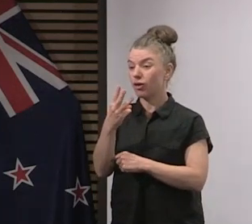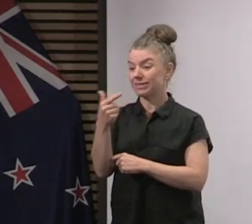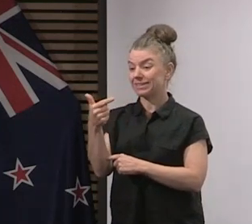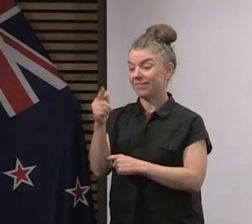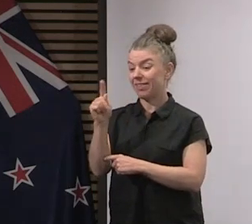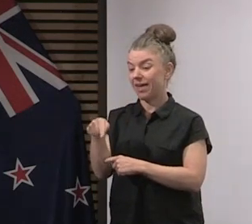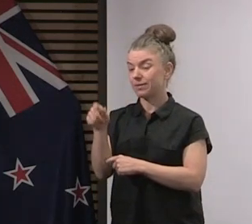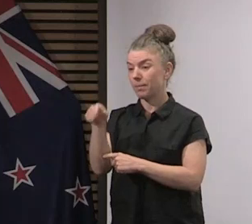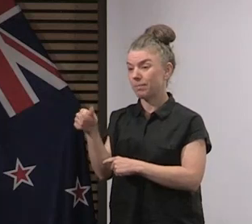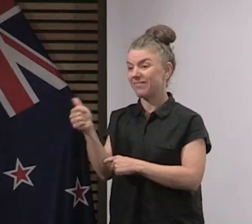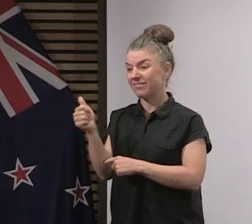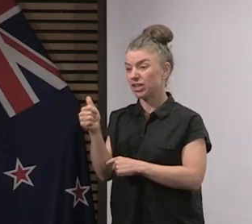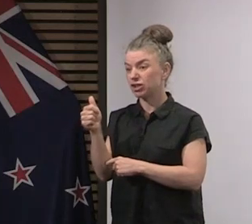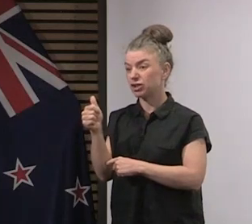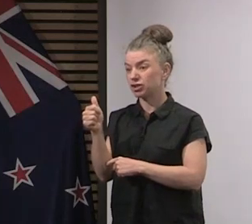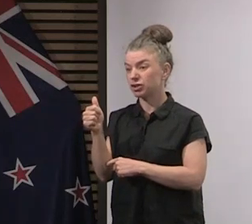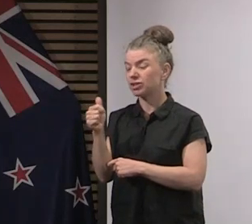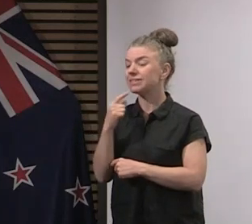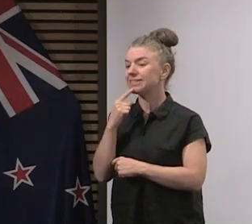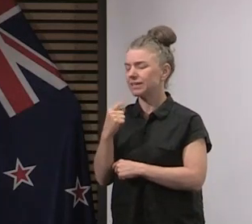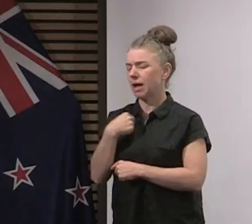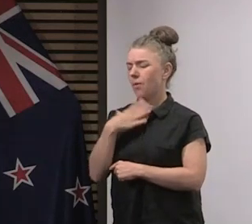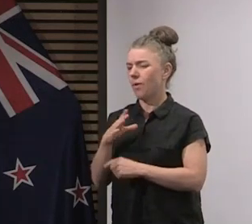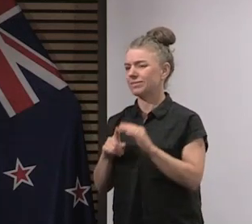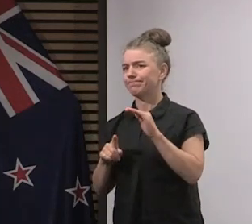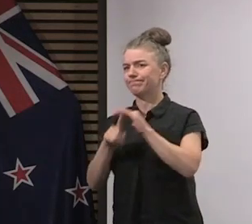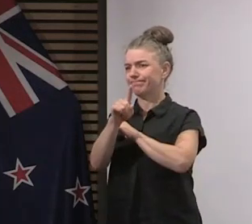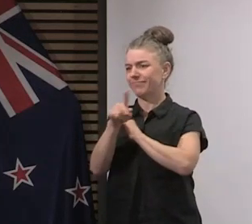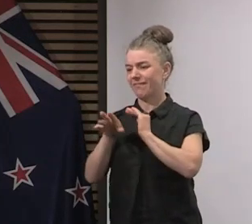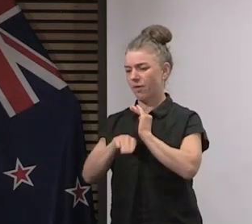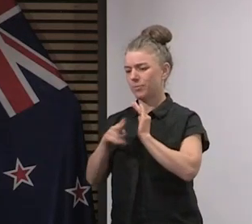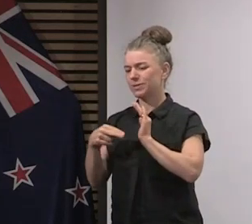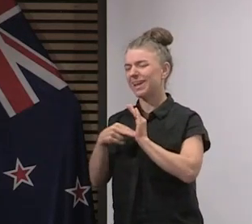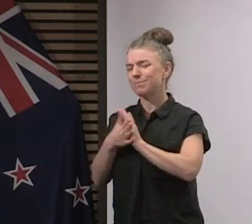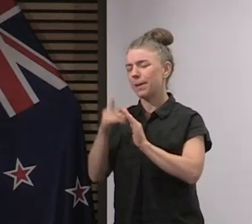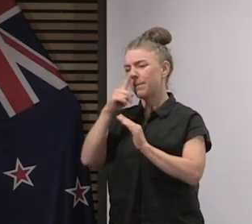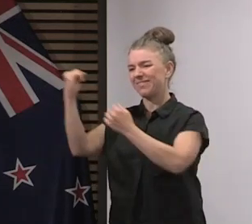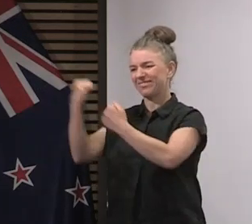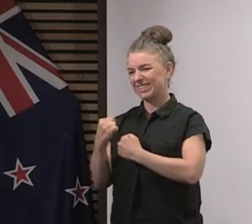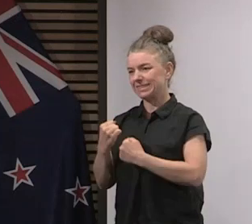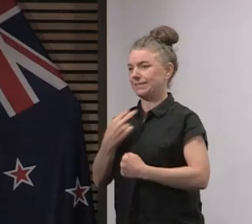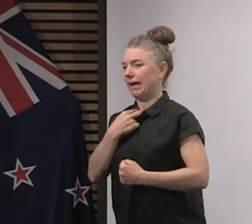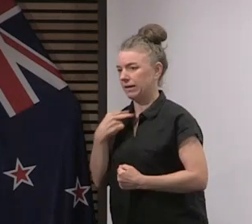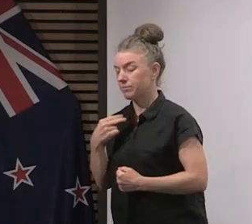there. At the moment there are about 37,000 - this is going to other way, 37,000 people